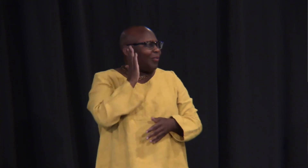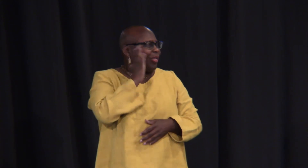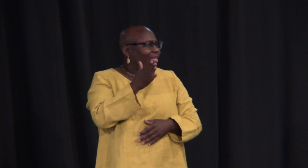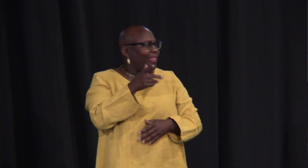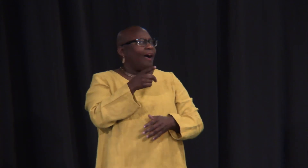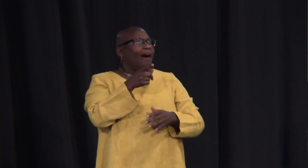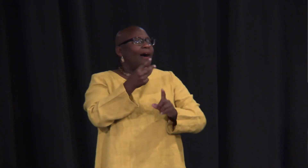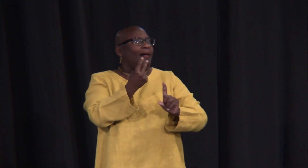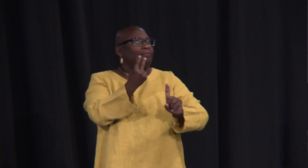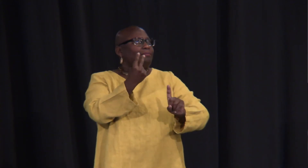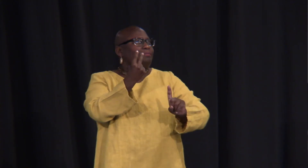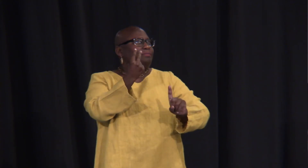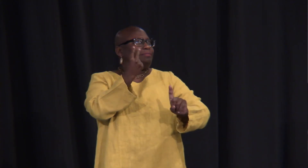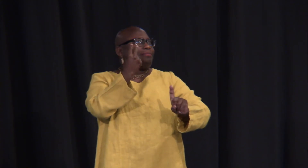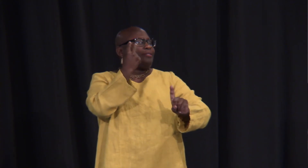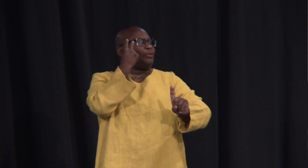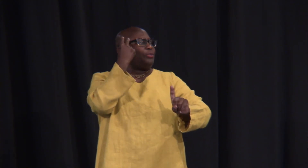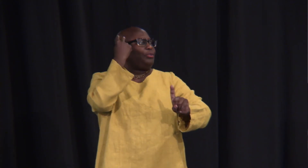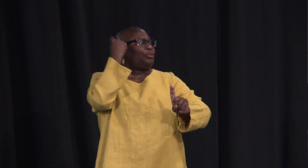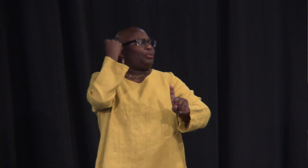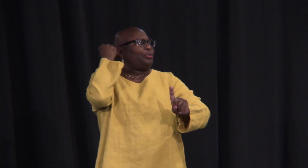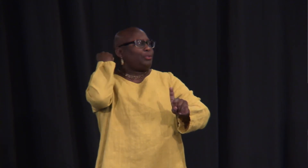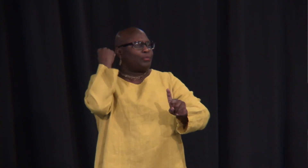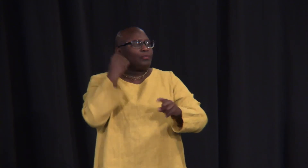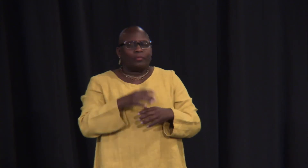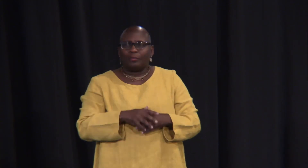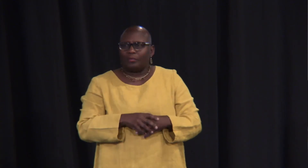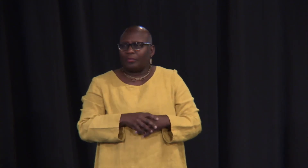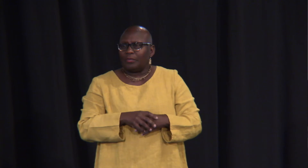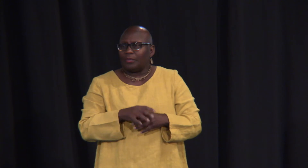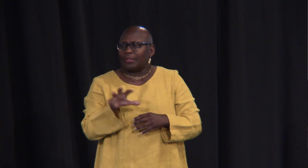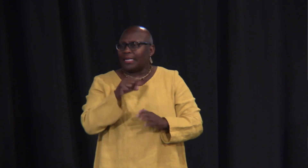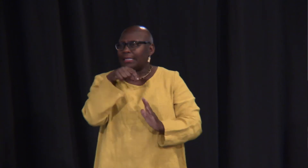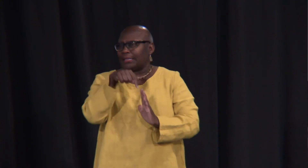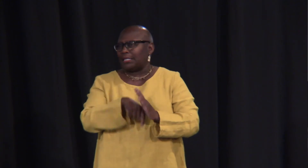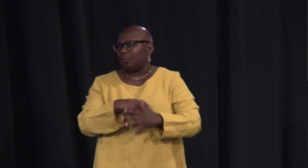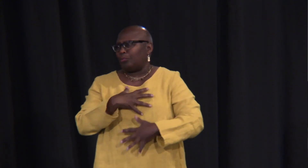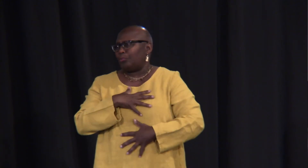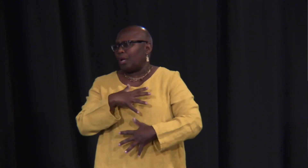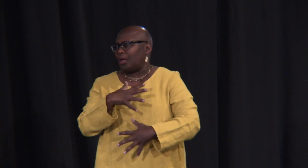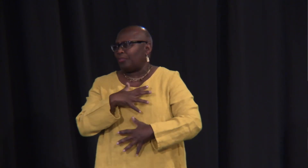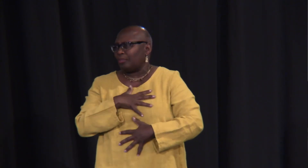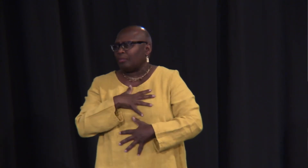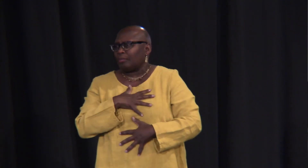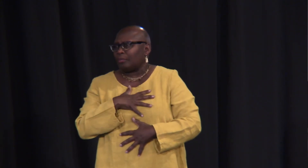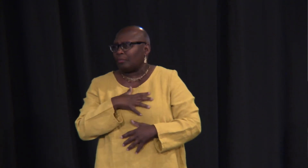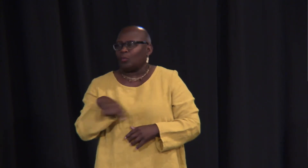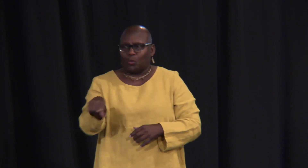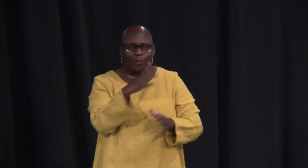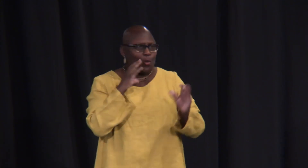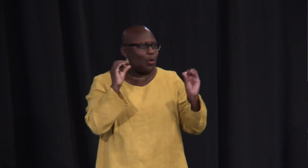that I never asked for or deserved. I had all these unanswered questions until